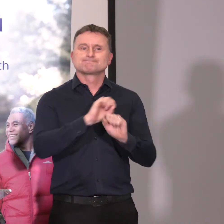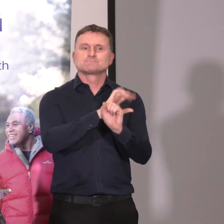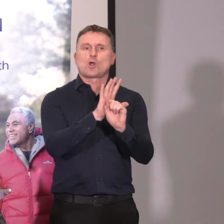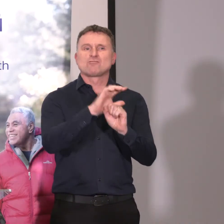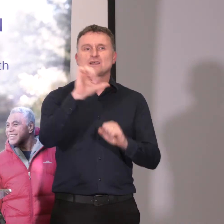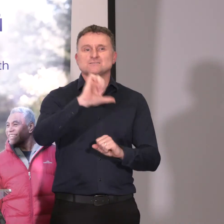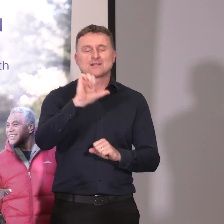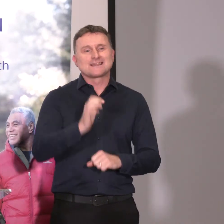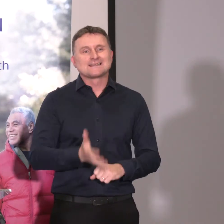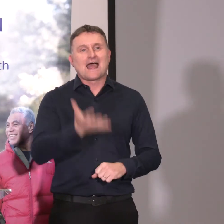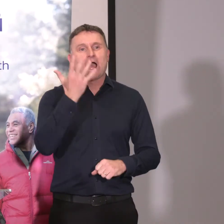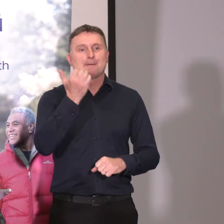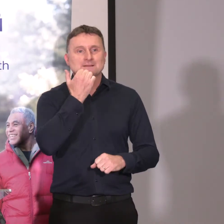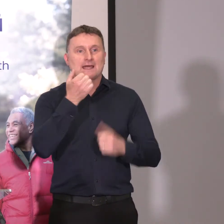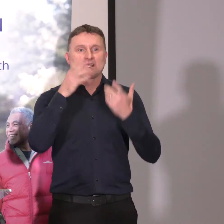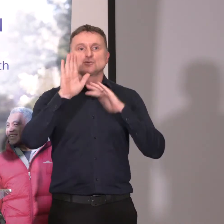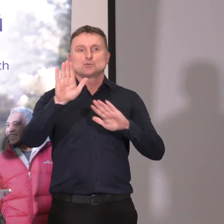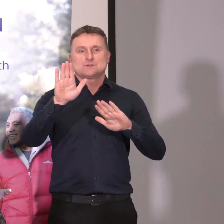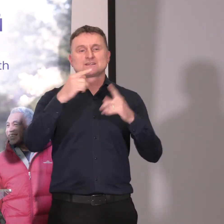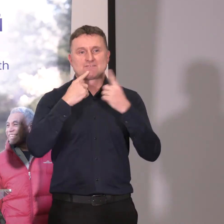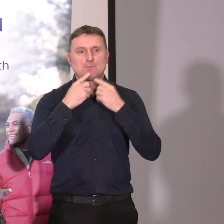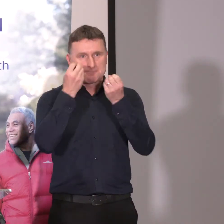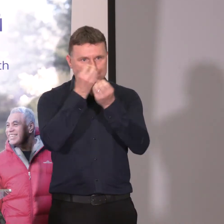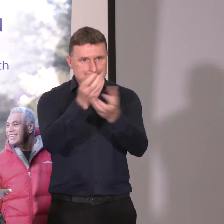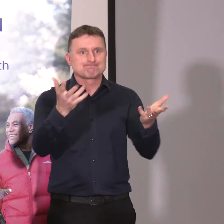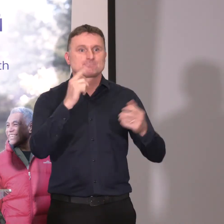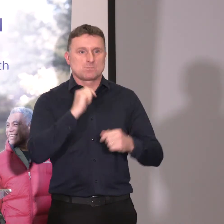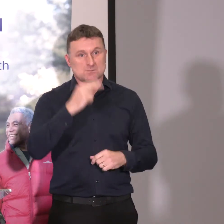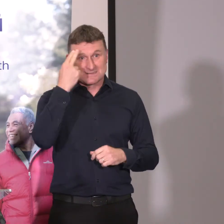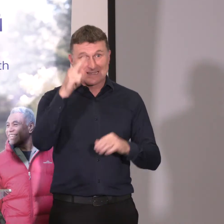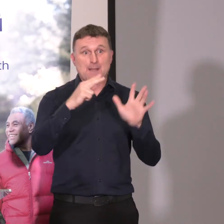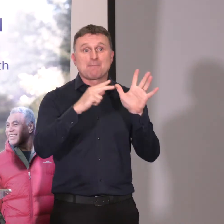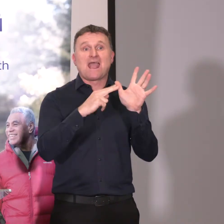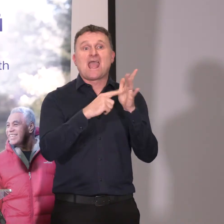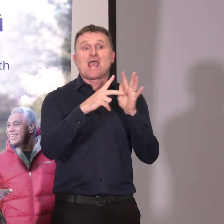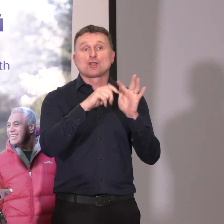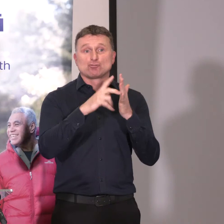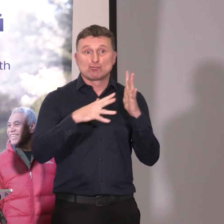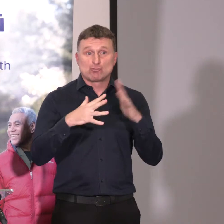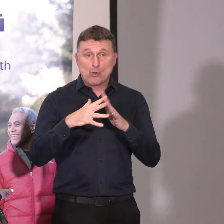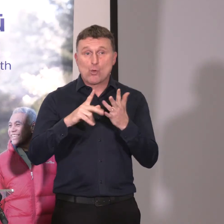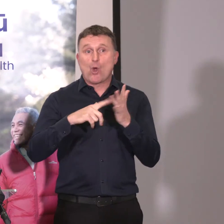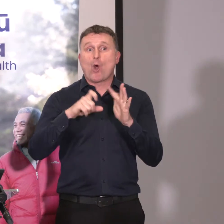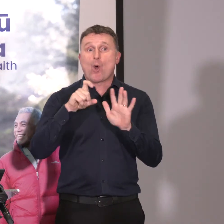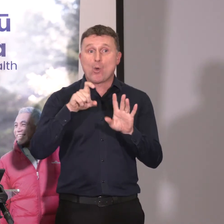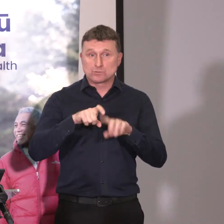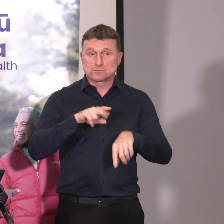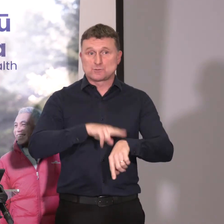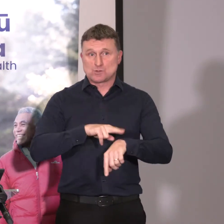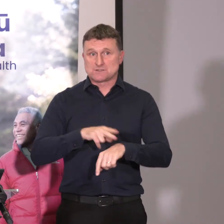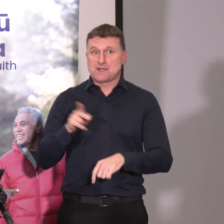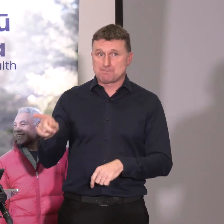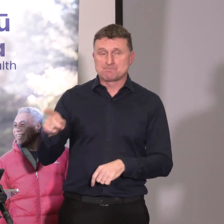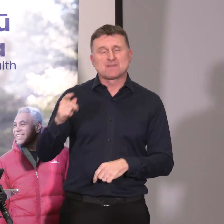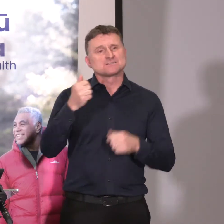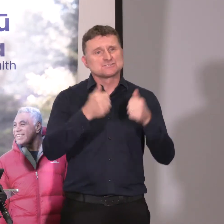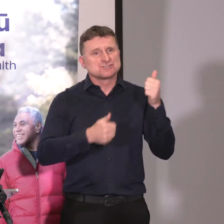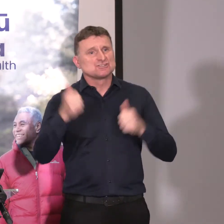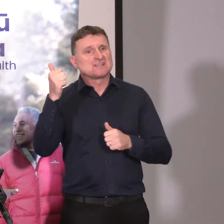COVID-19 in Aotearoa. I am Andrew Old and joined today by